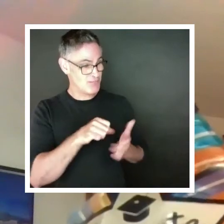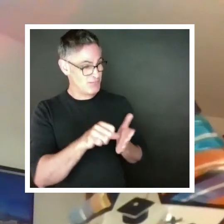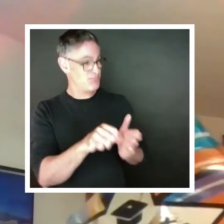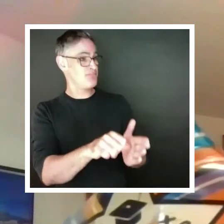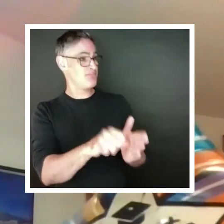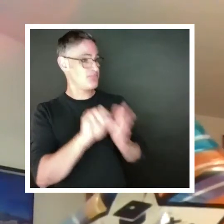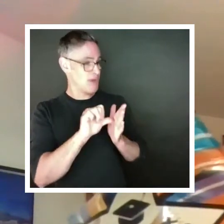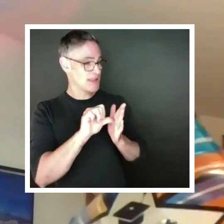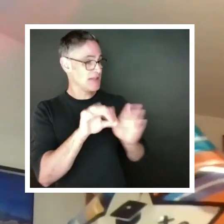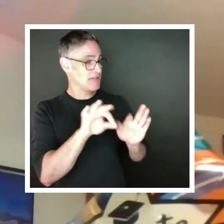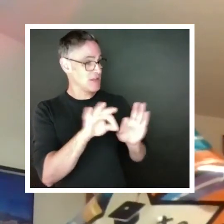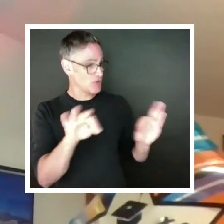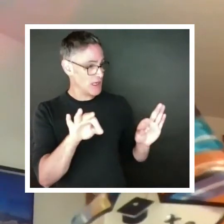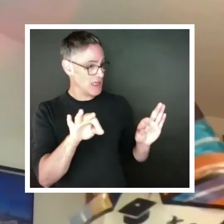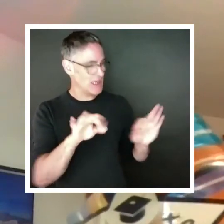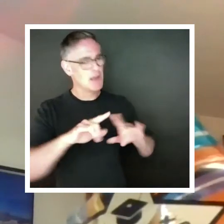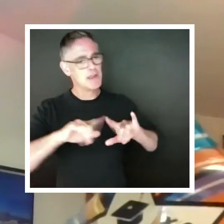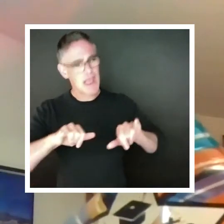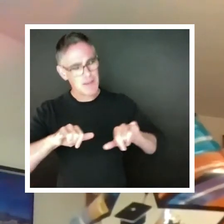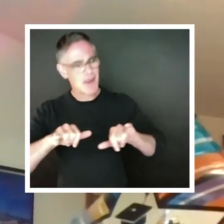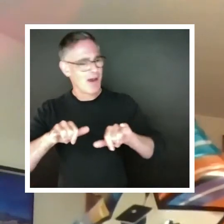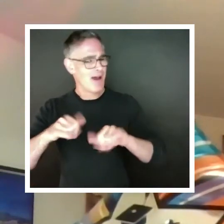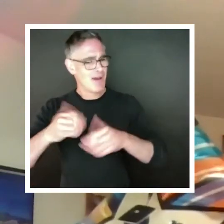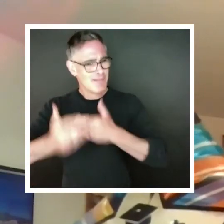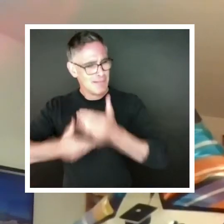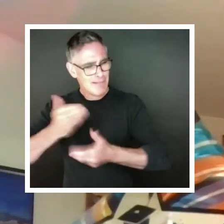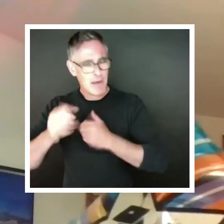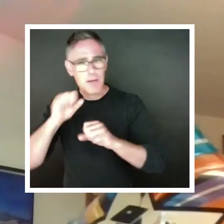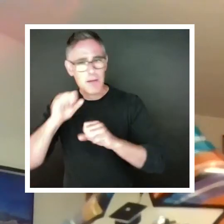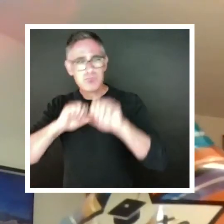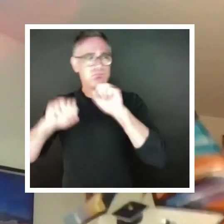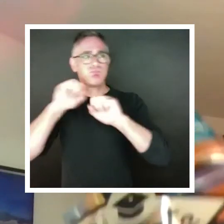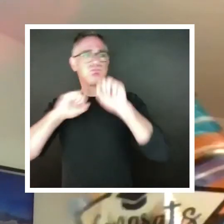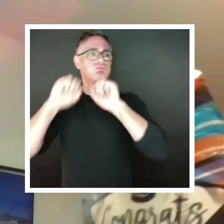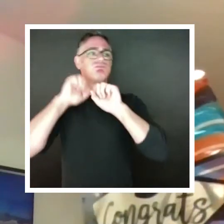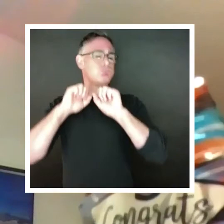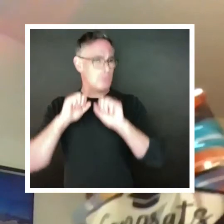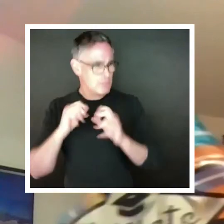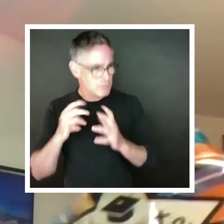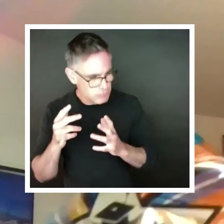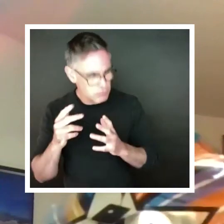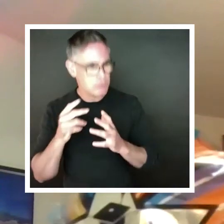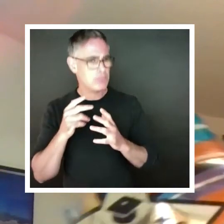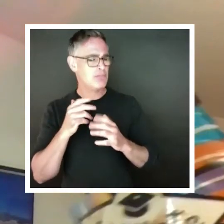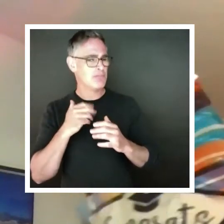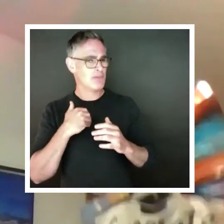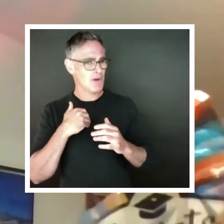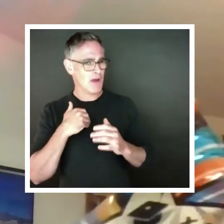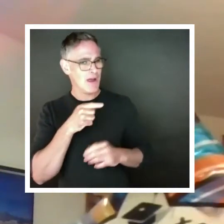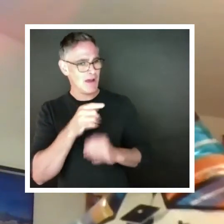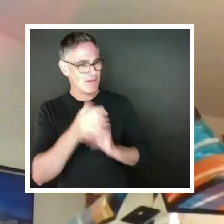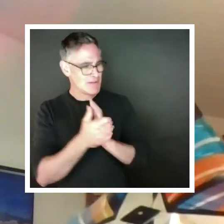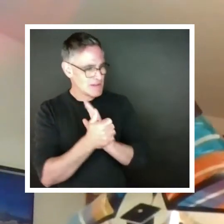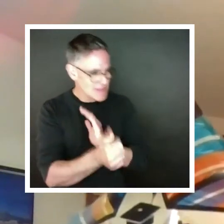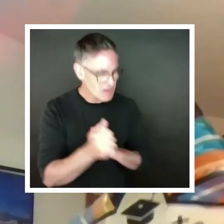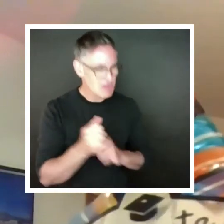but you've done it under the most difficult circumstances. You have the skills, the resiliency,